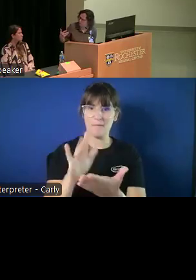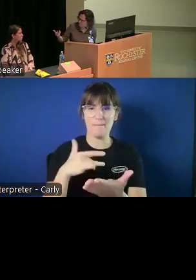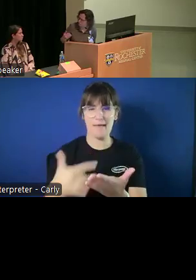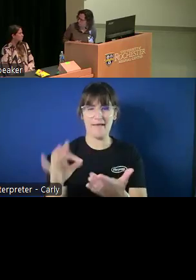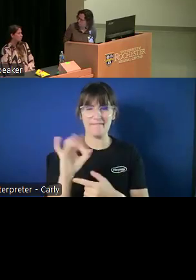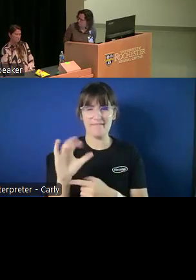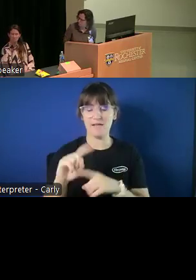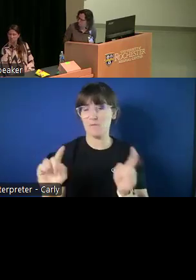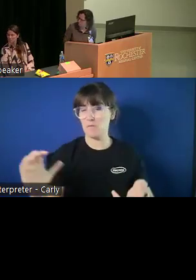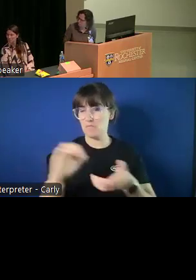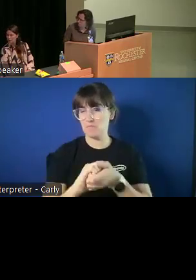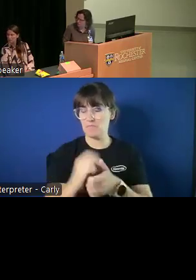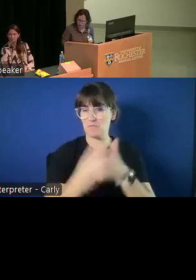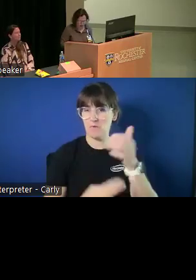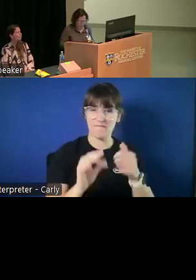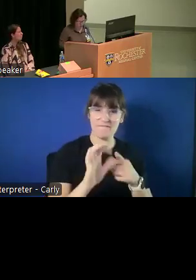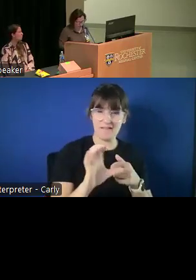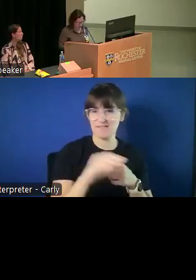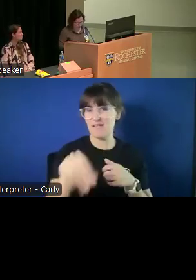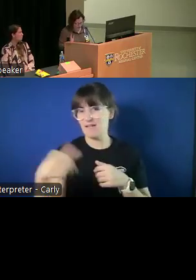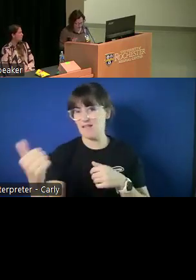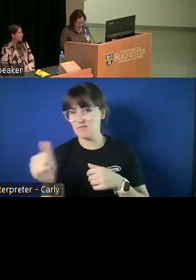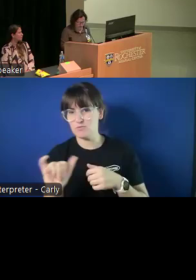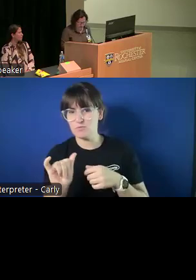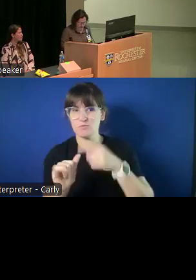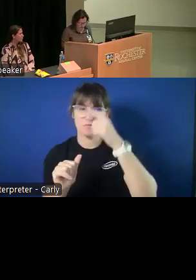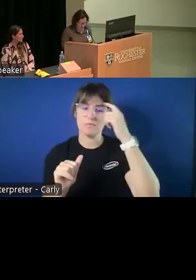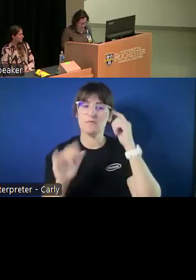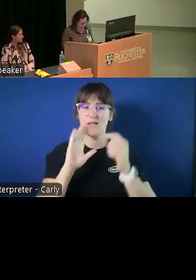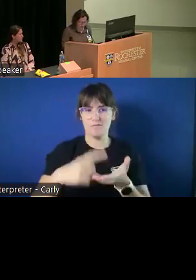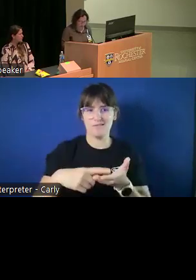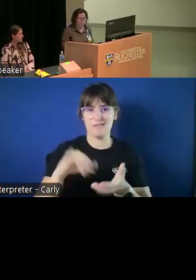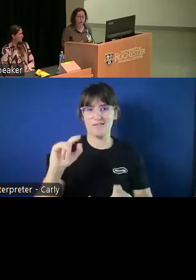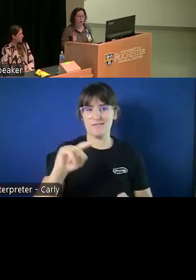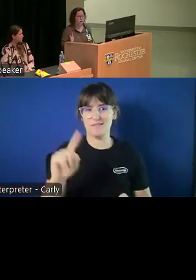a partnership between the two of you um which I'll talk about uh it in just a little bit but